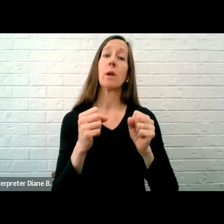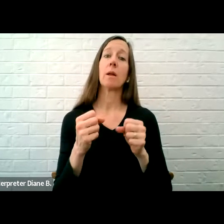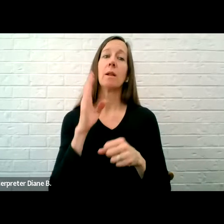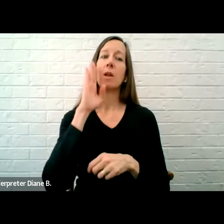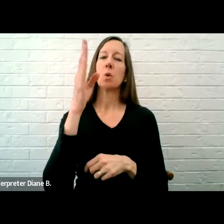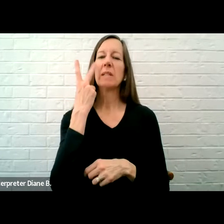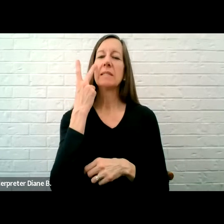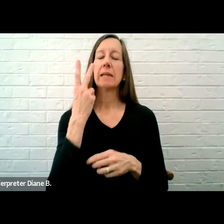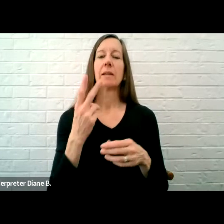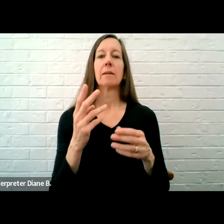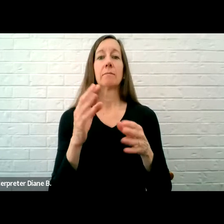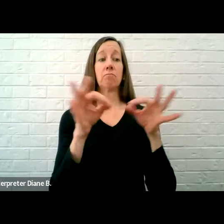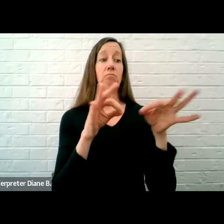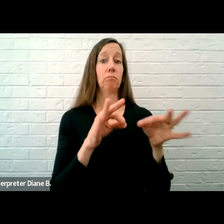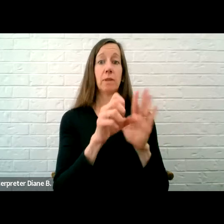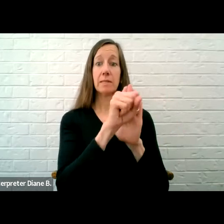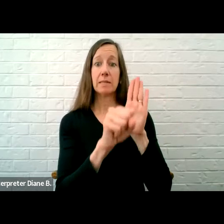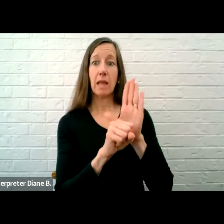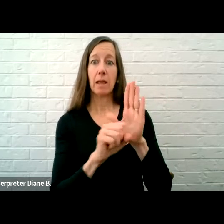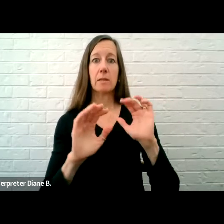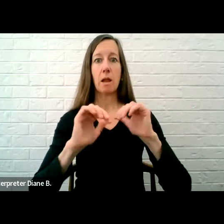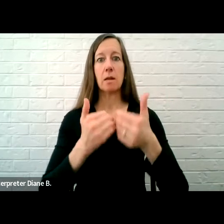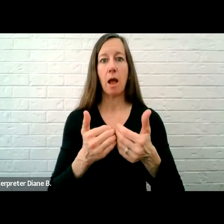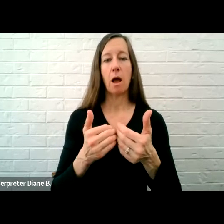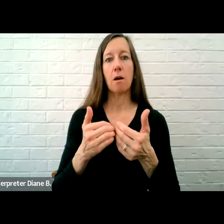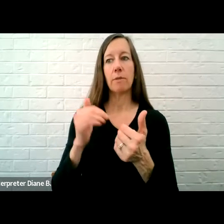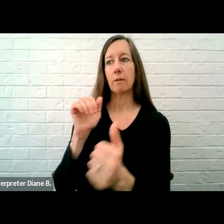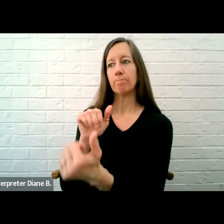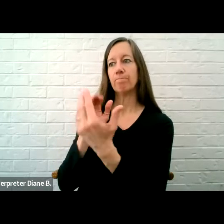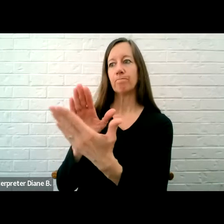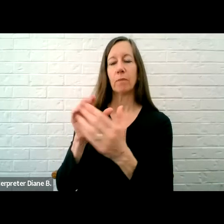the persistent issues with finding a affordable accessible housing that